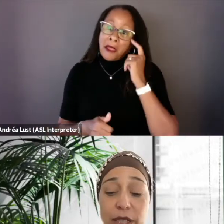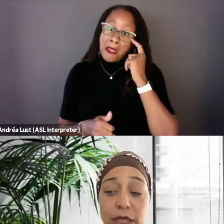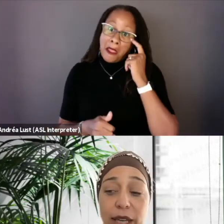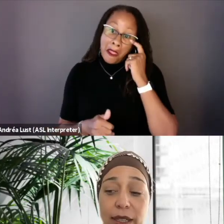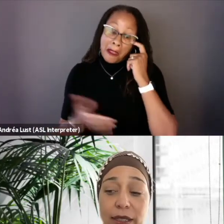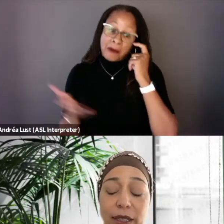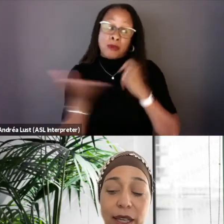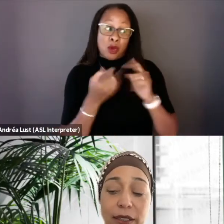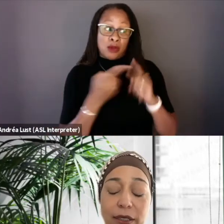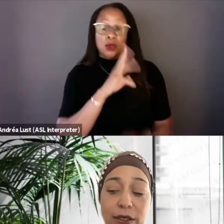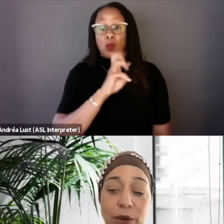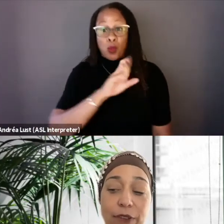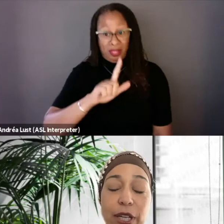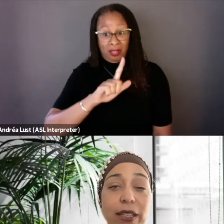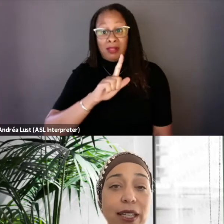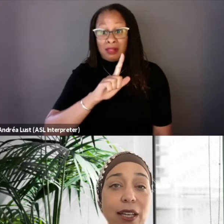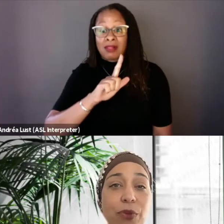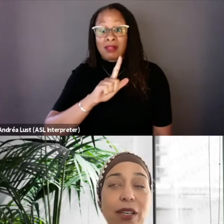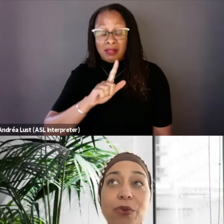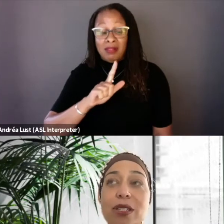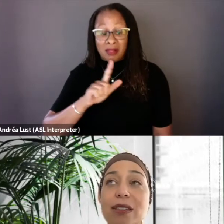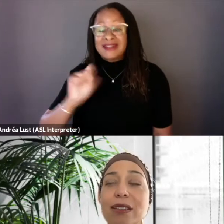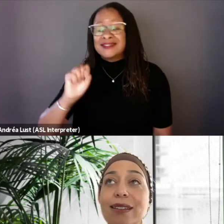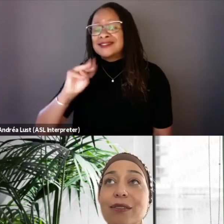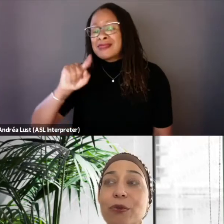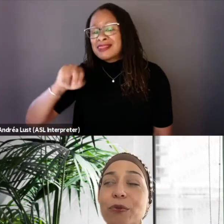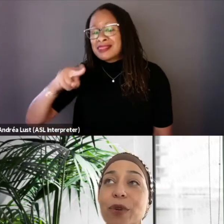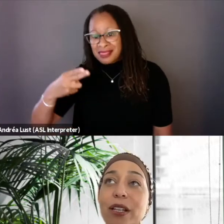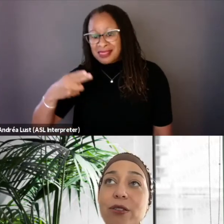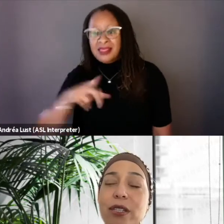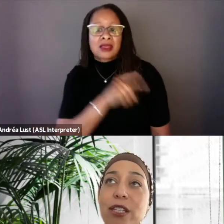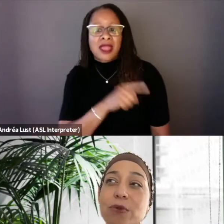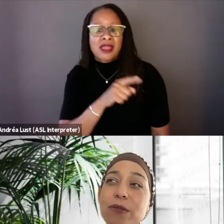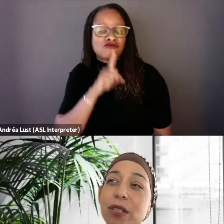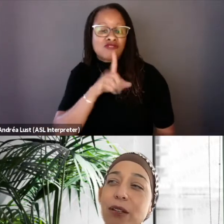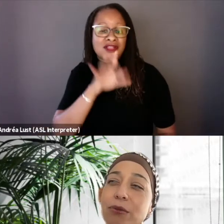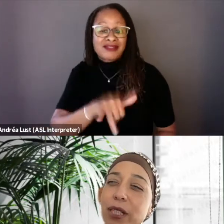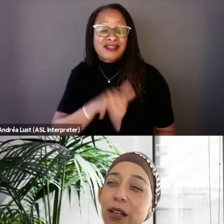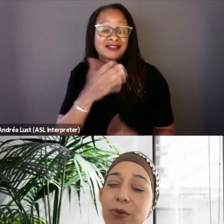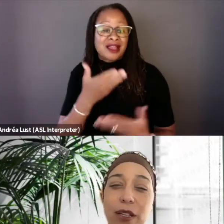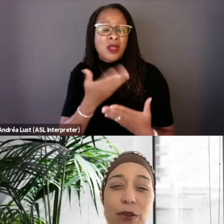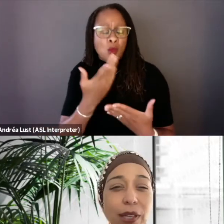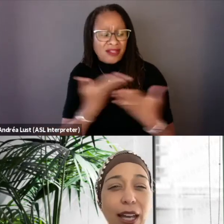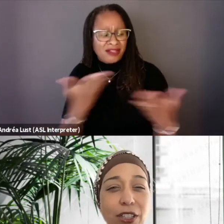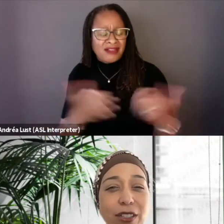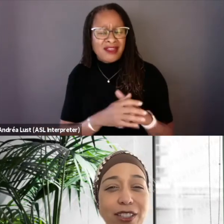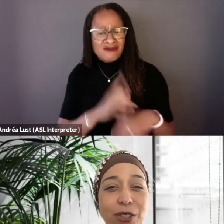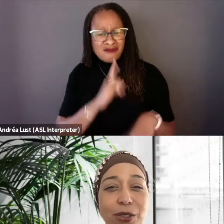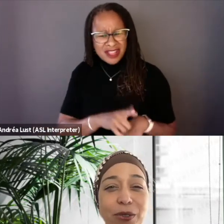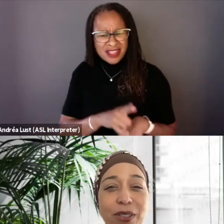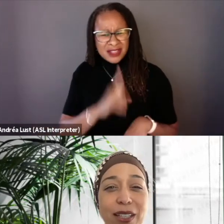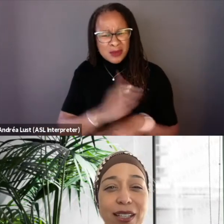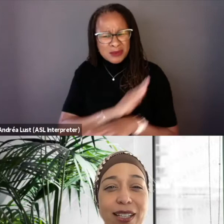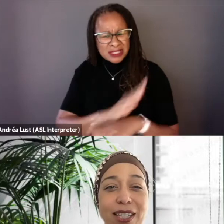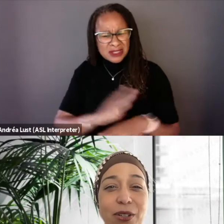And quite frankly, it was one of those things where it was like, really, are we actually gonna do a series